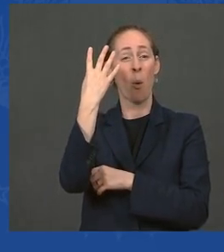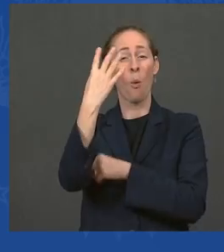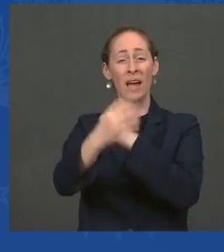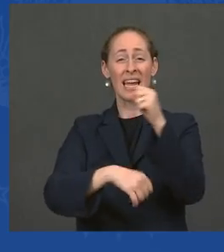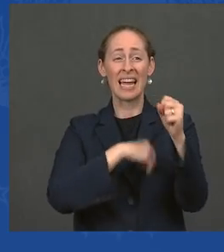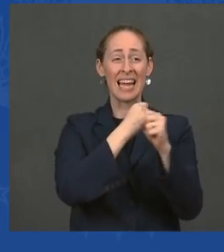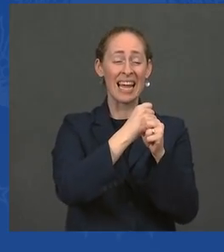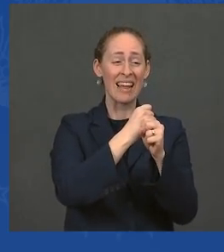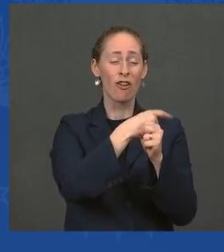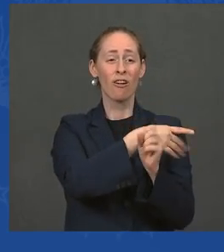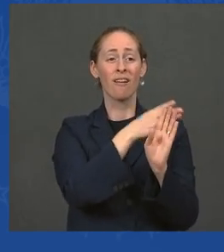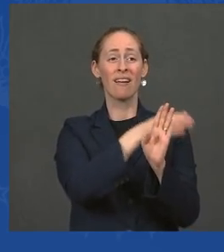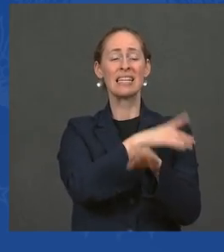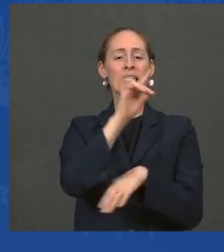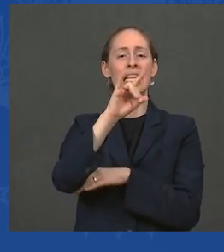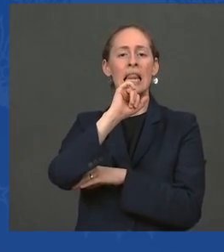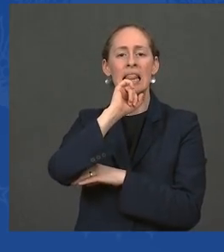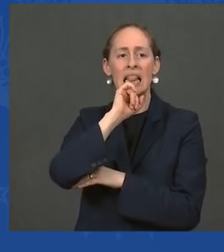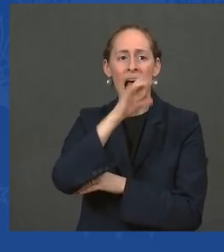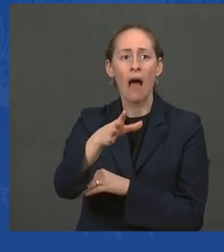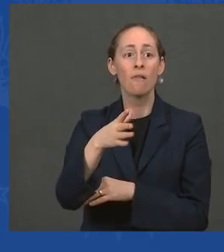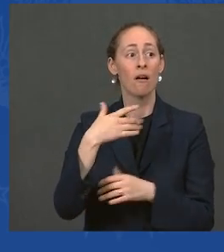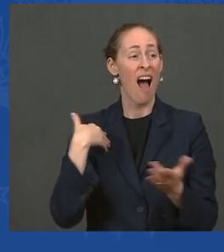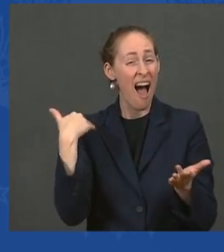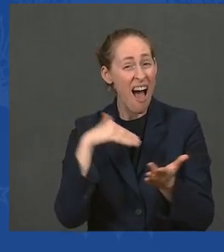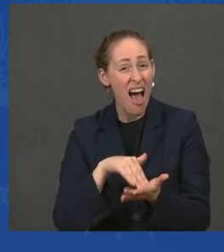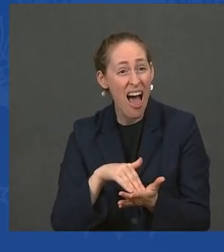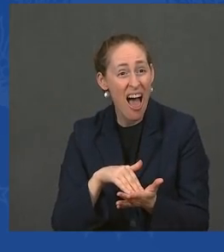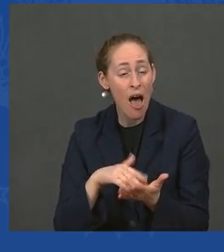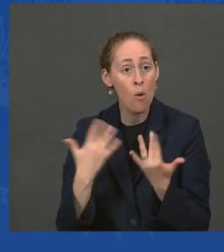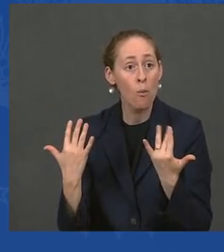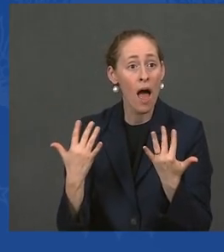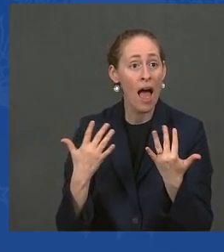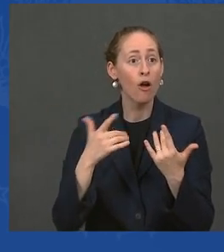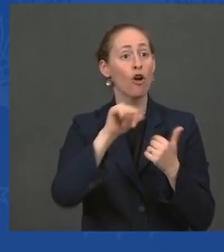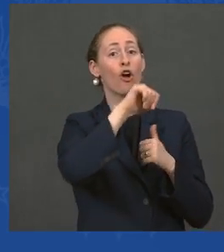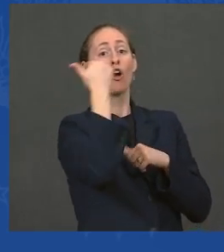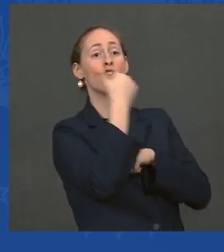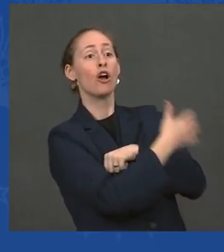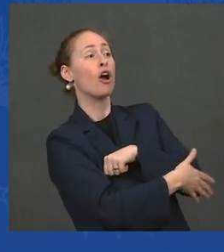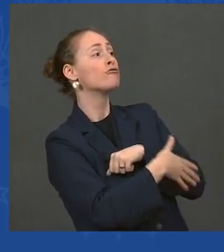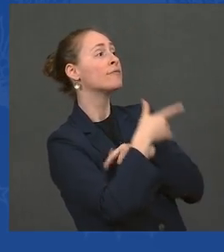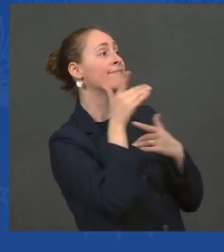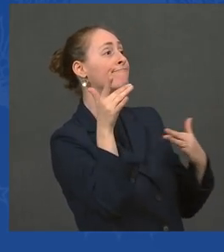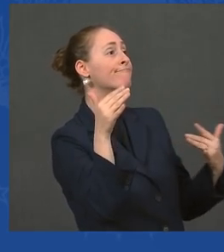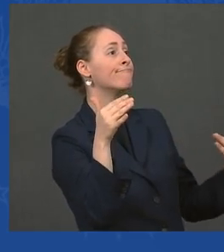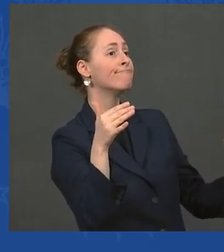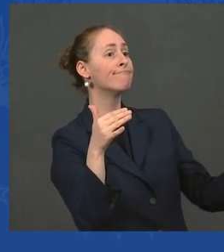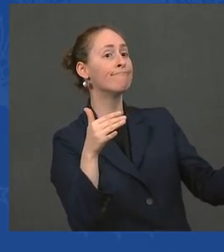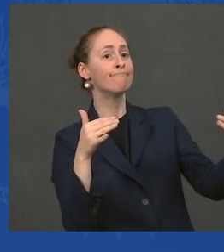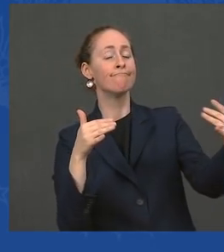We can't afford to sit while other countries pass us by. We're going to breathe new life into the economy